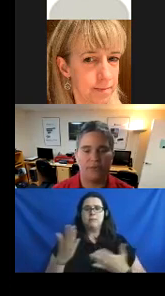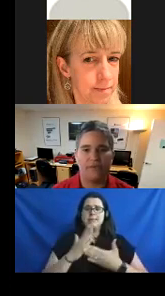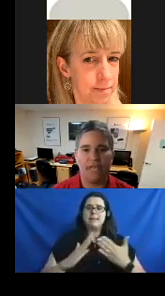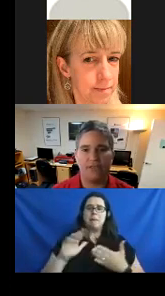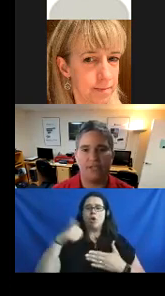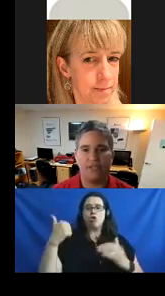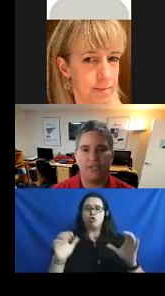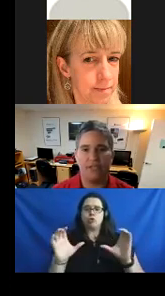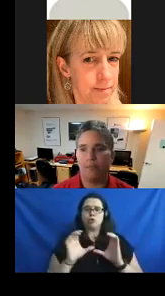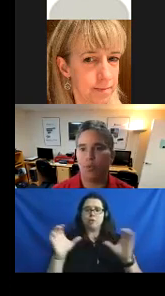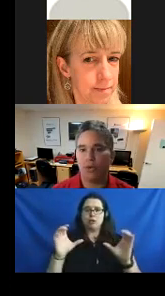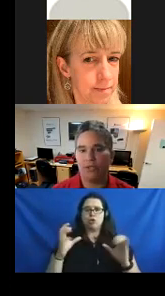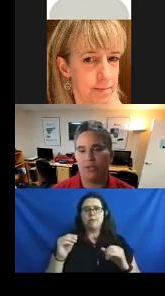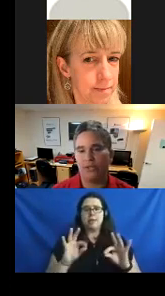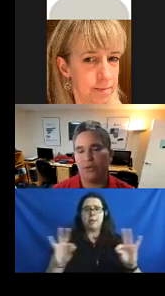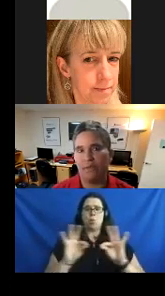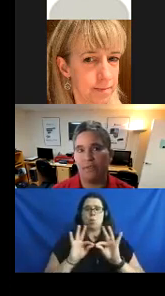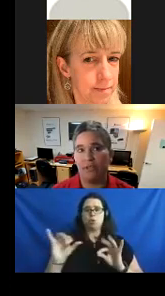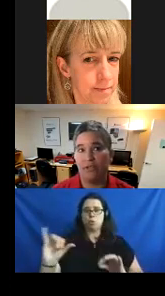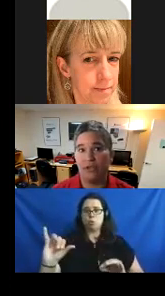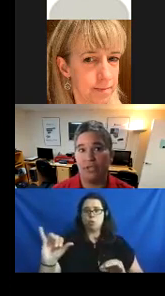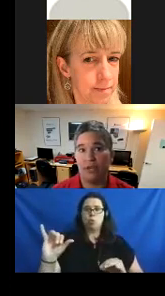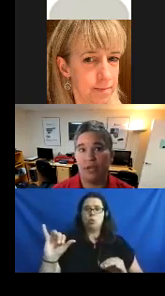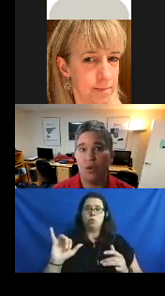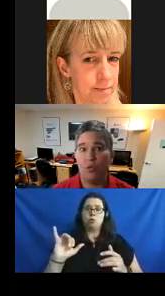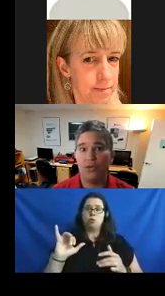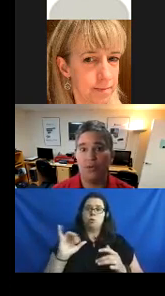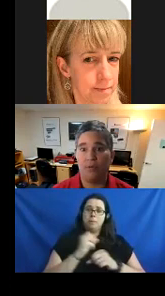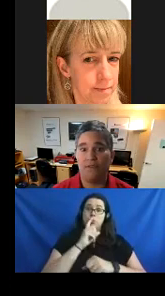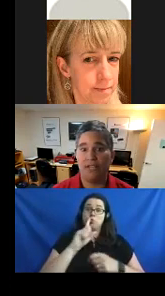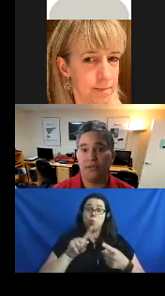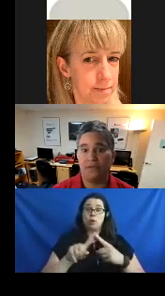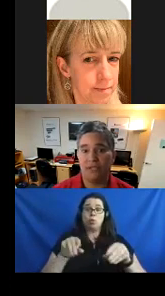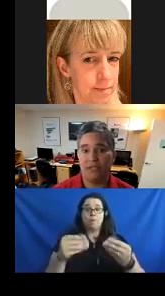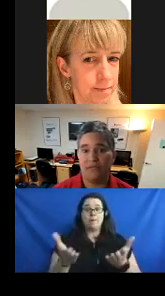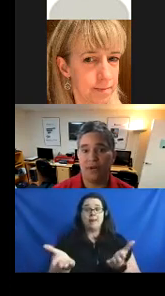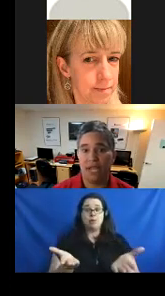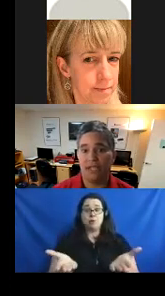CERTIFICATIONS AND THE IMPORTANCE OF ENSURING THAT WHEN YOU ARE PROVIDING SERVICES FOR A. T.,